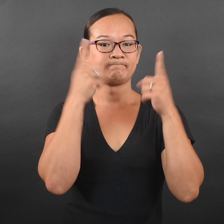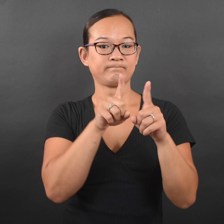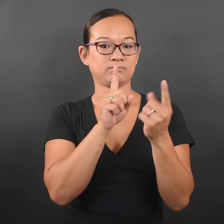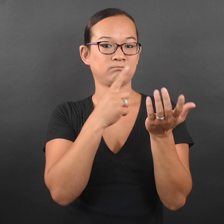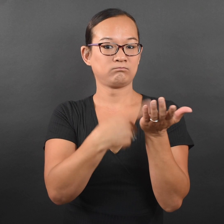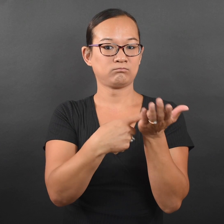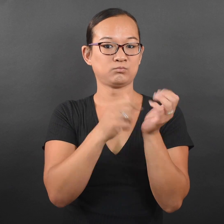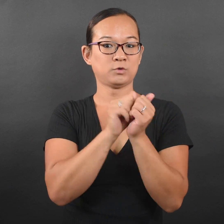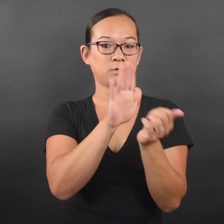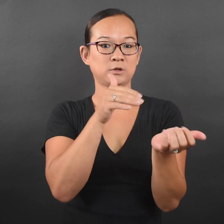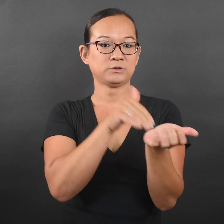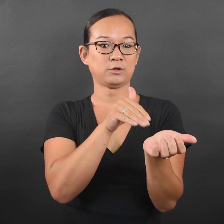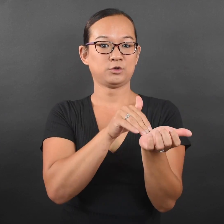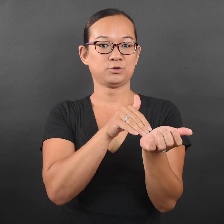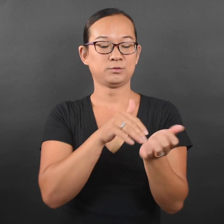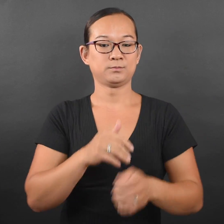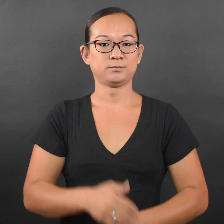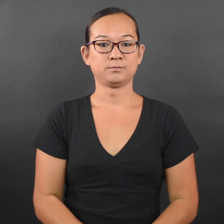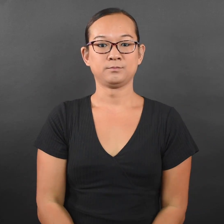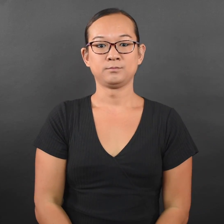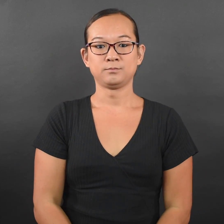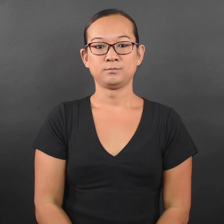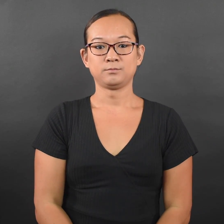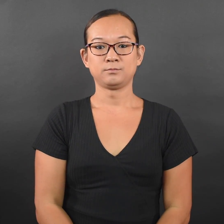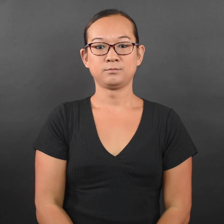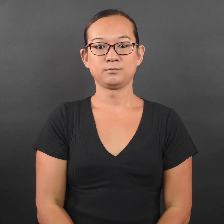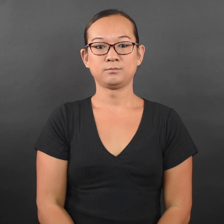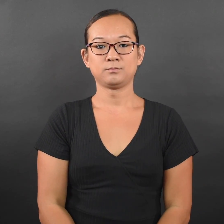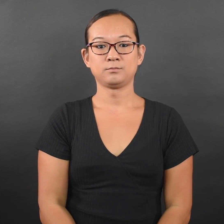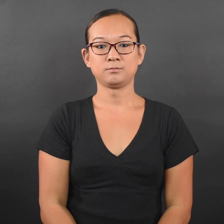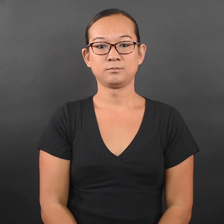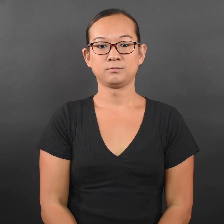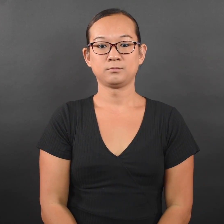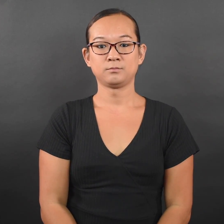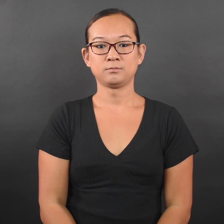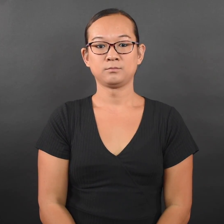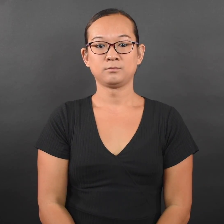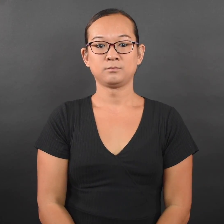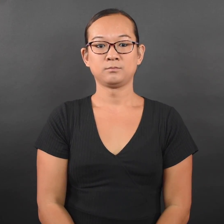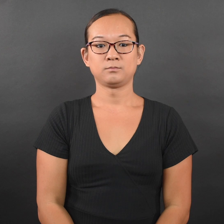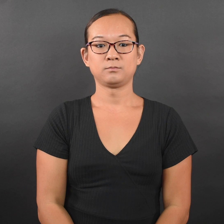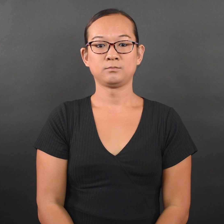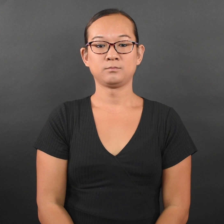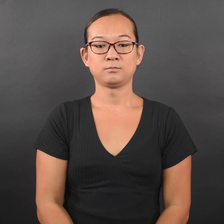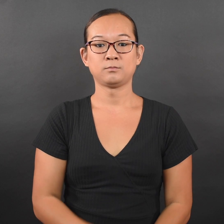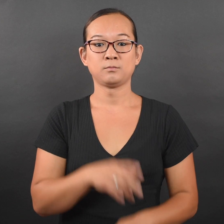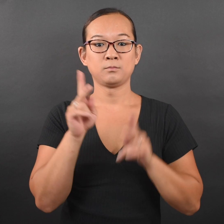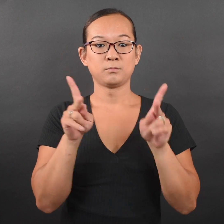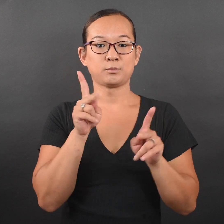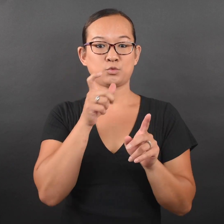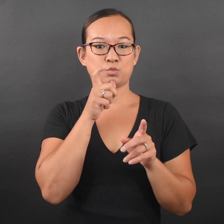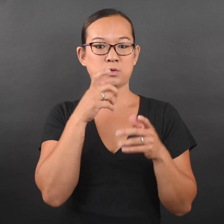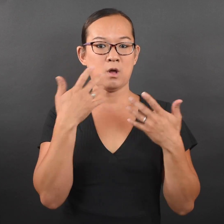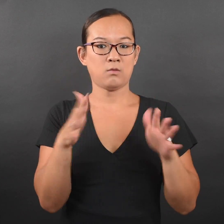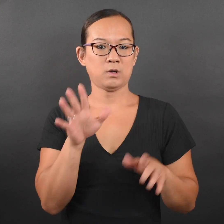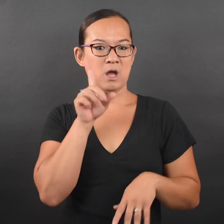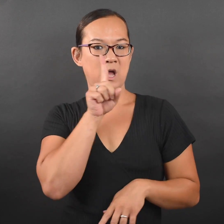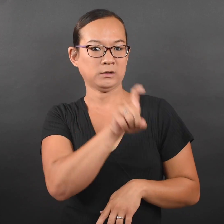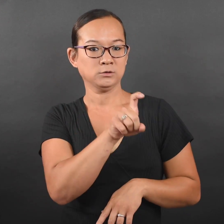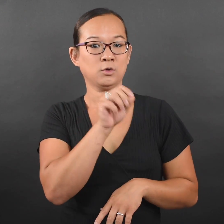their health care provider. ● People who have been asked or referred to get tested by their health care